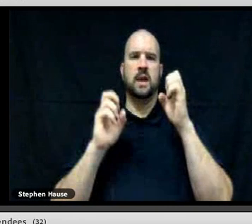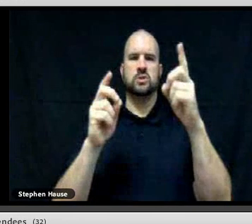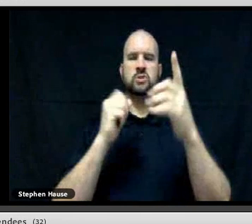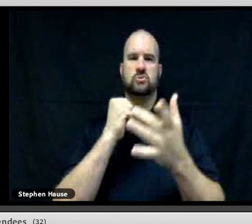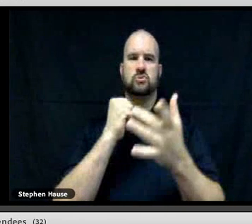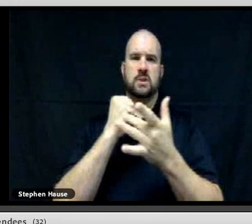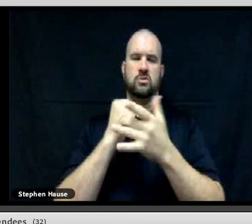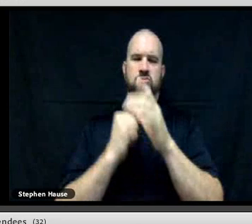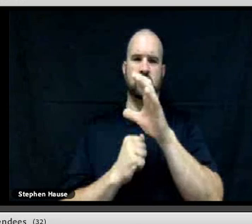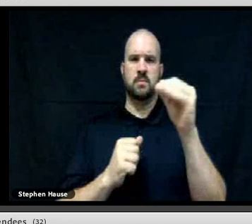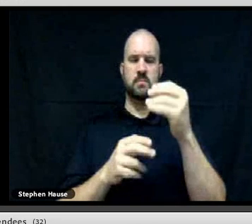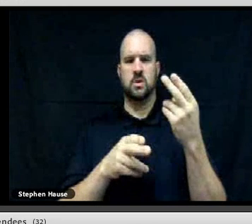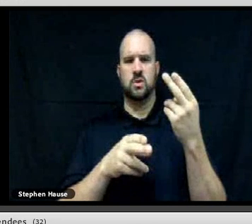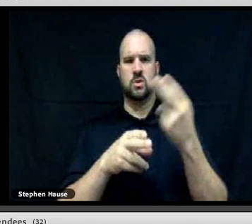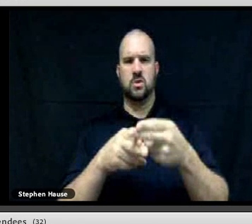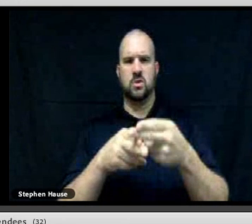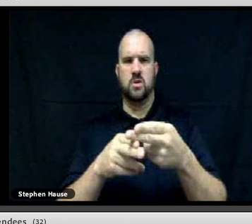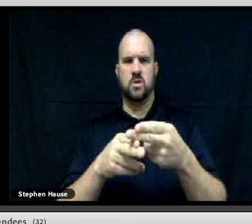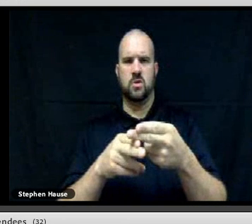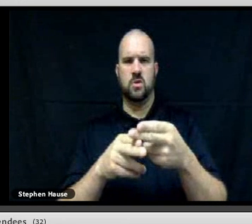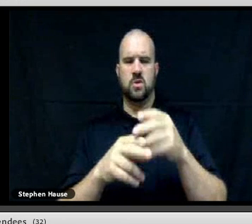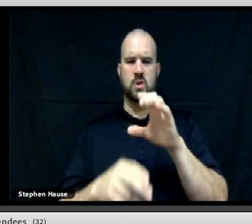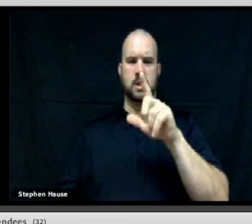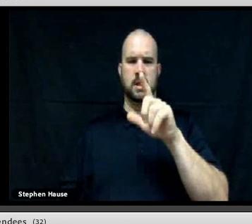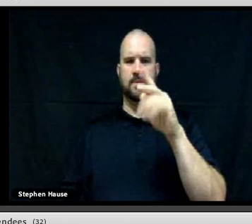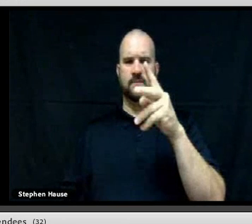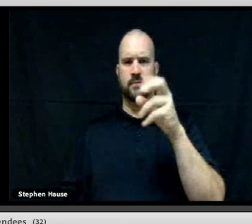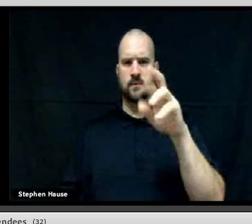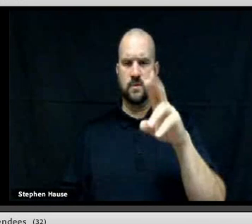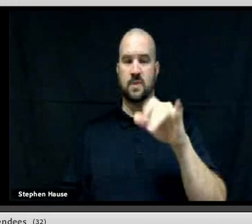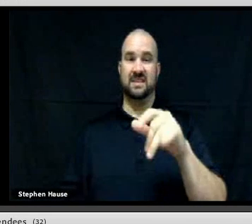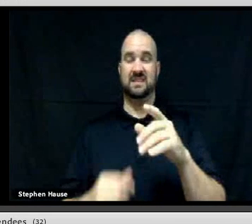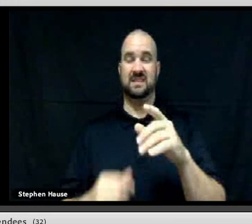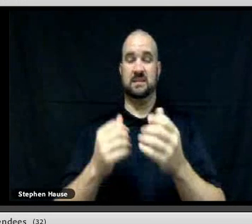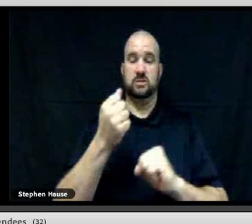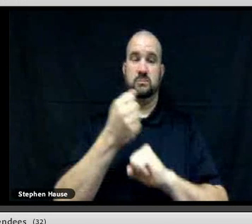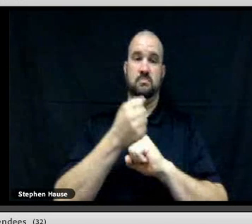called "Clever," uh, this content supported by Baker & Taylor.